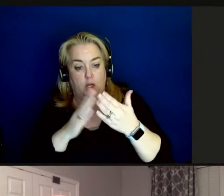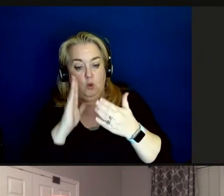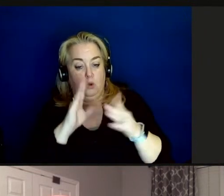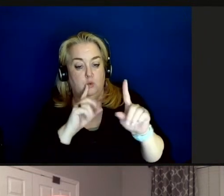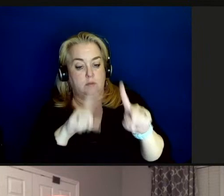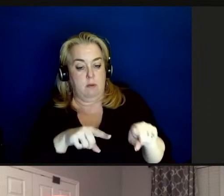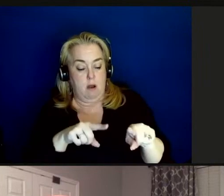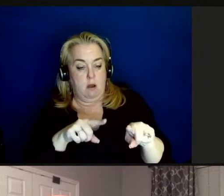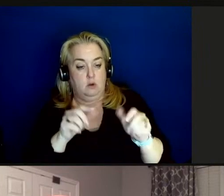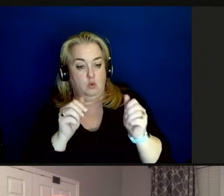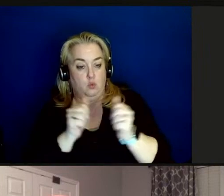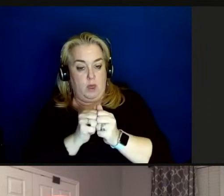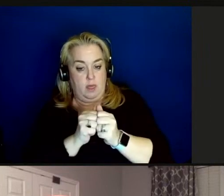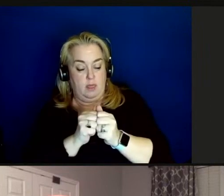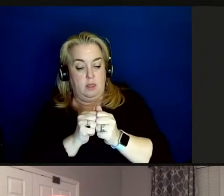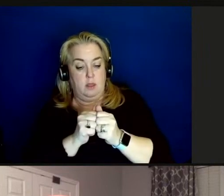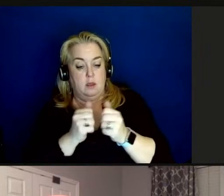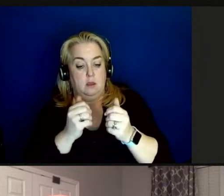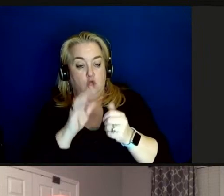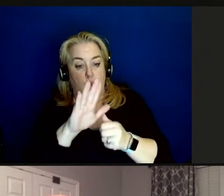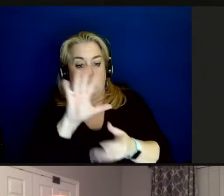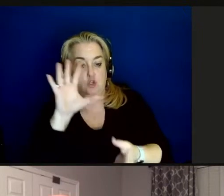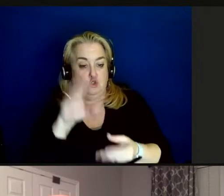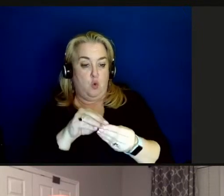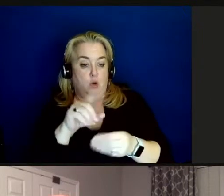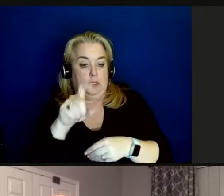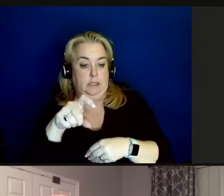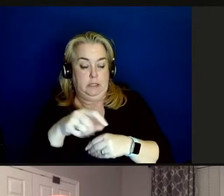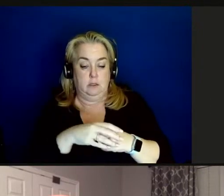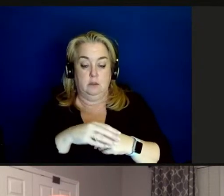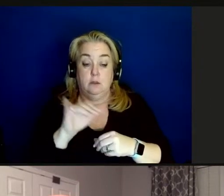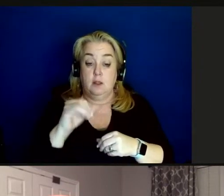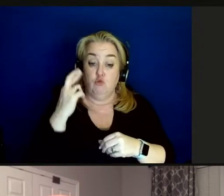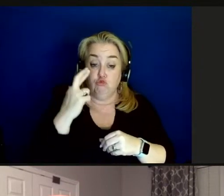GIVE YOU SOME OF THAT FLEXIBILITY.